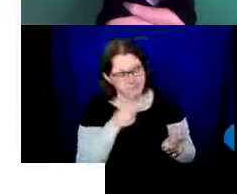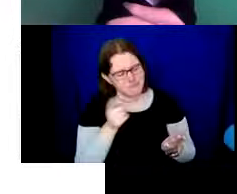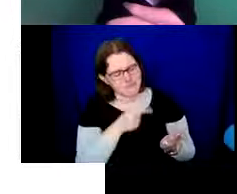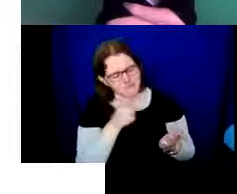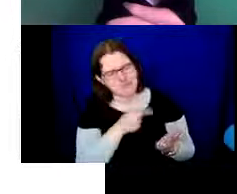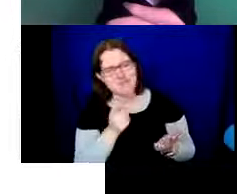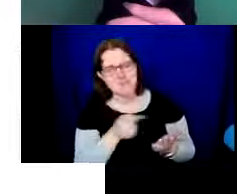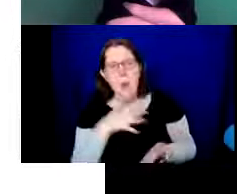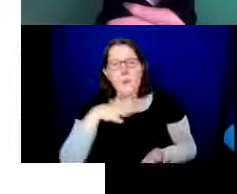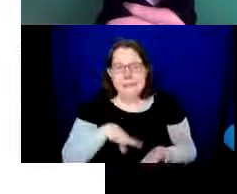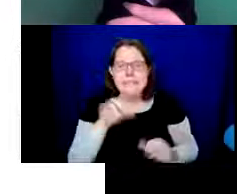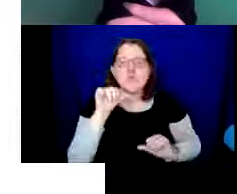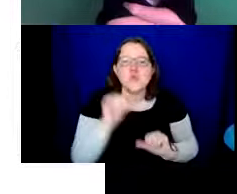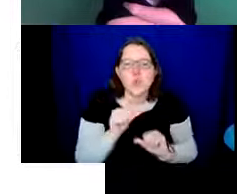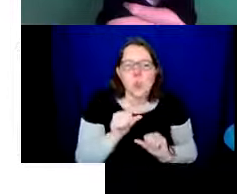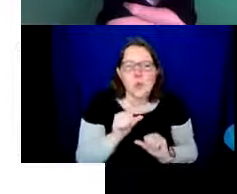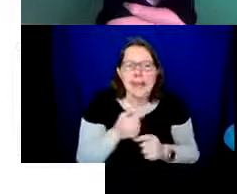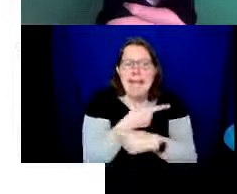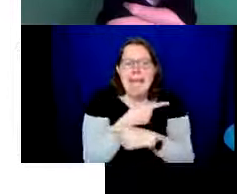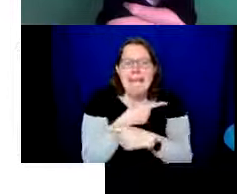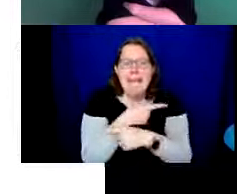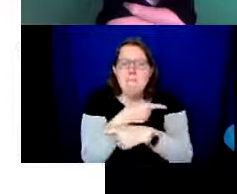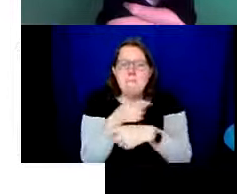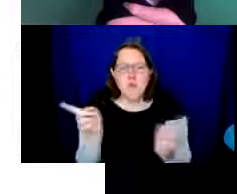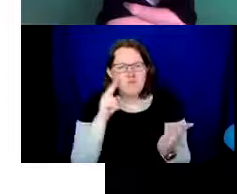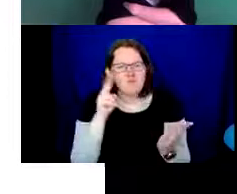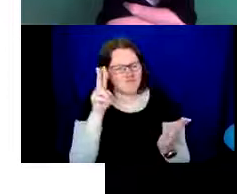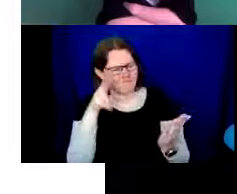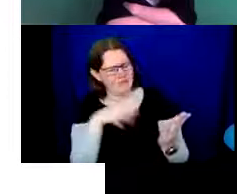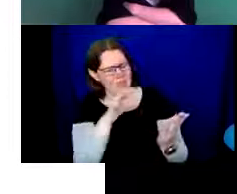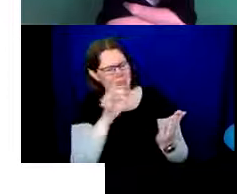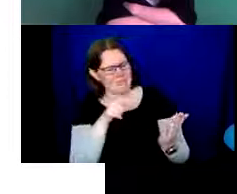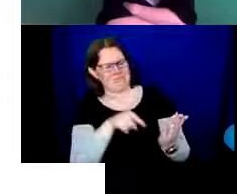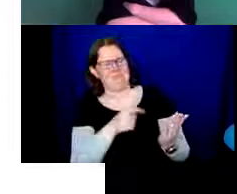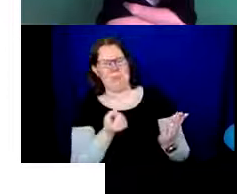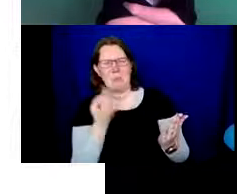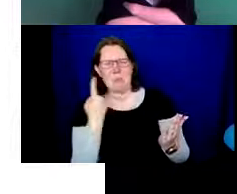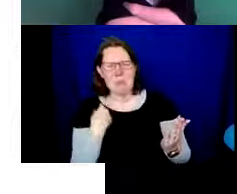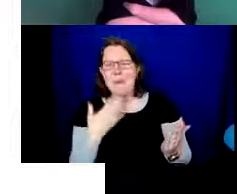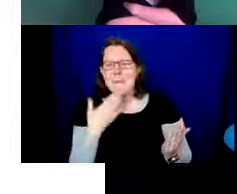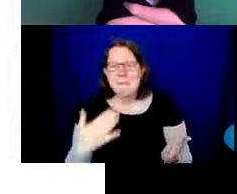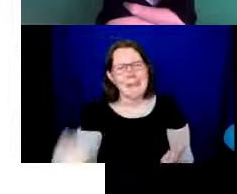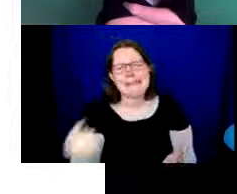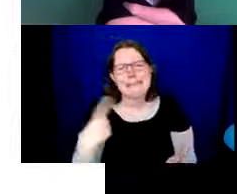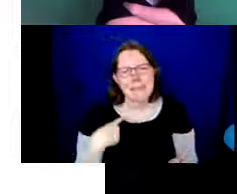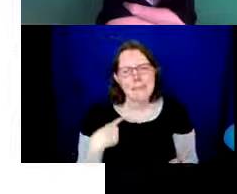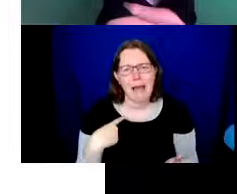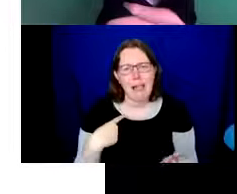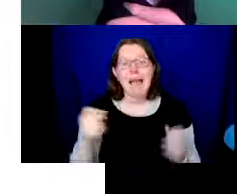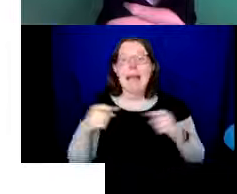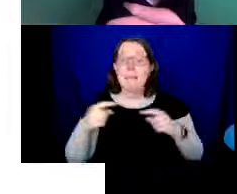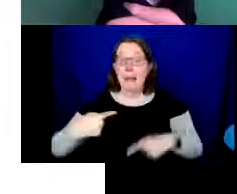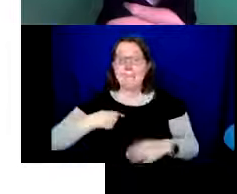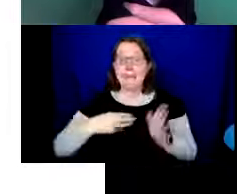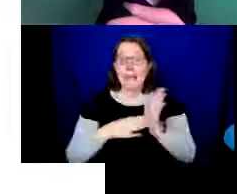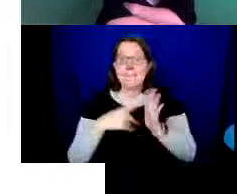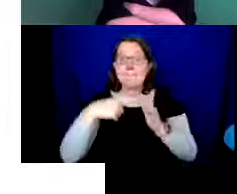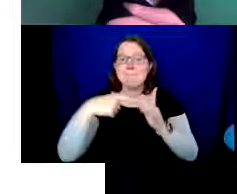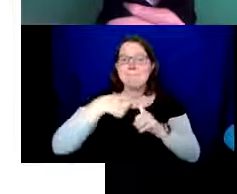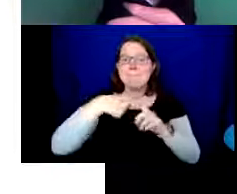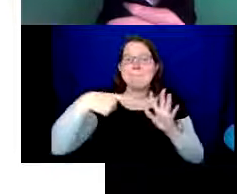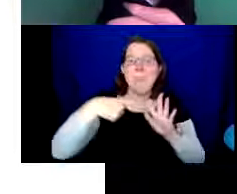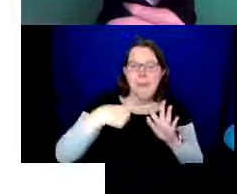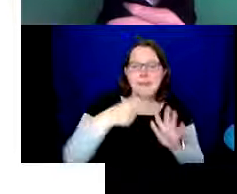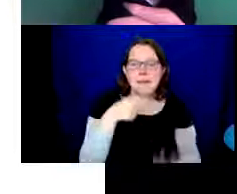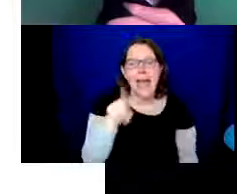sure about a question then please email me or esther my my email is mike dashartz.org